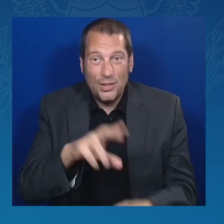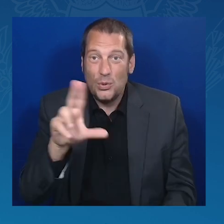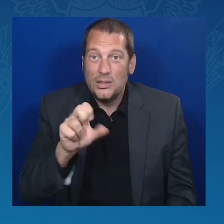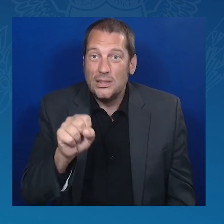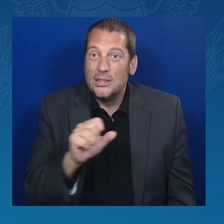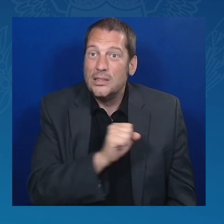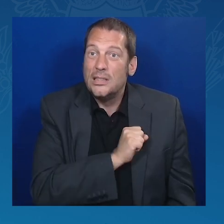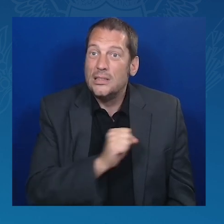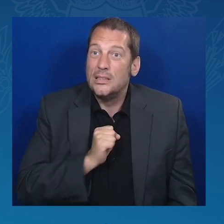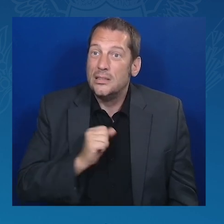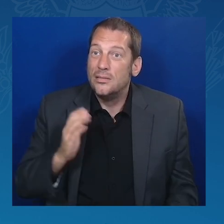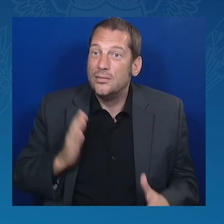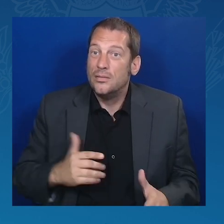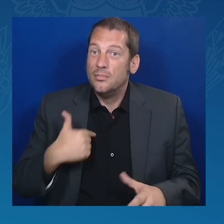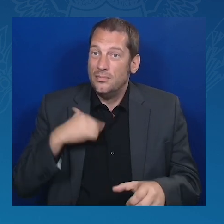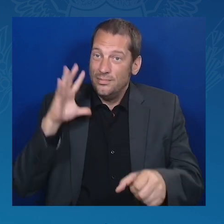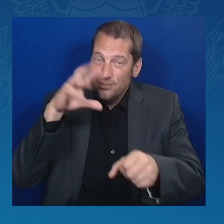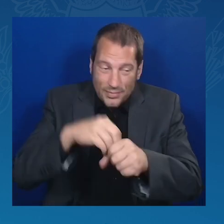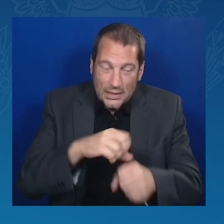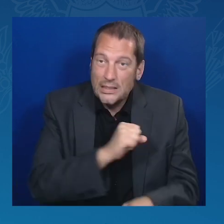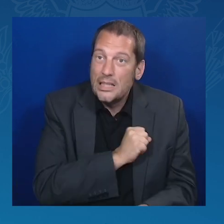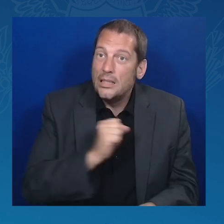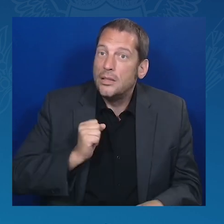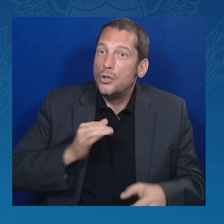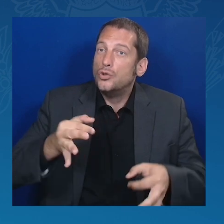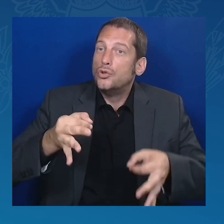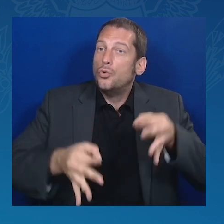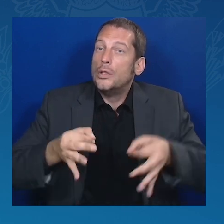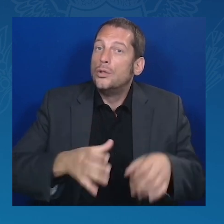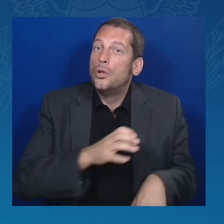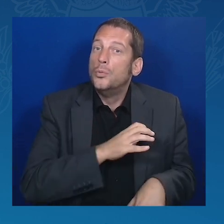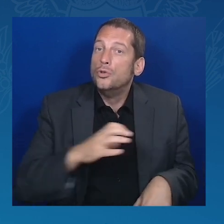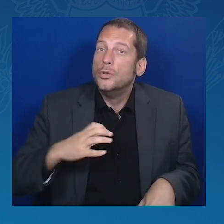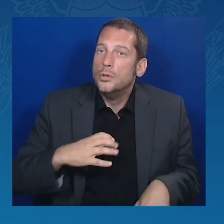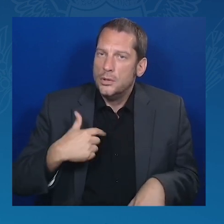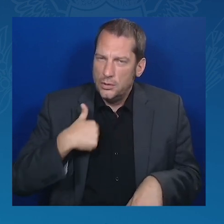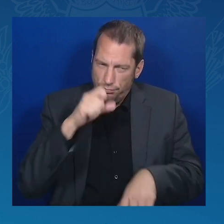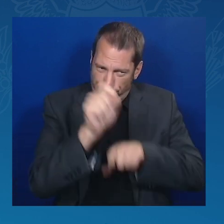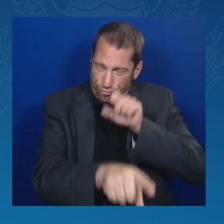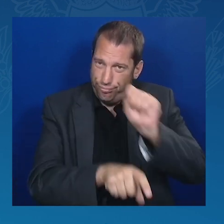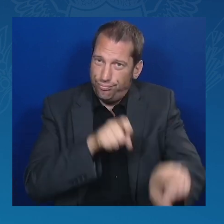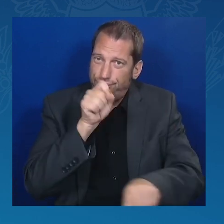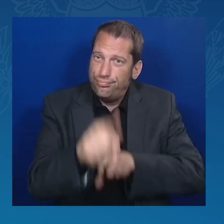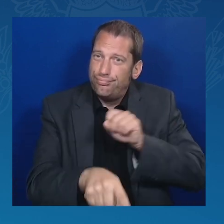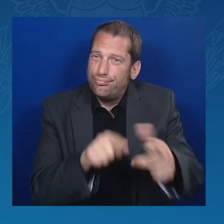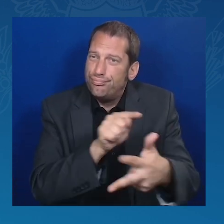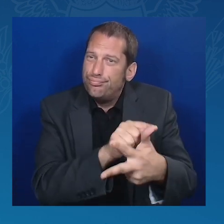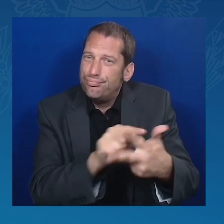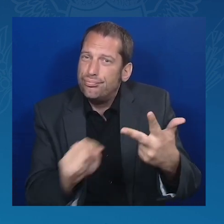was very clear at that time. And in rendering that decision,